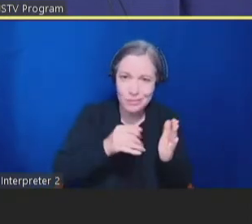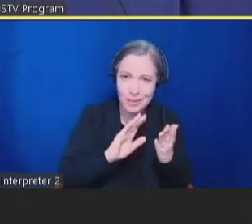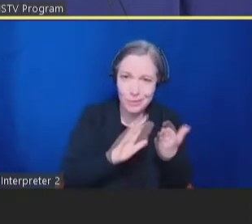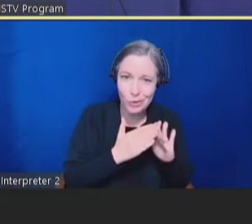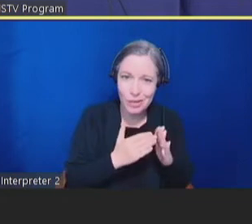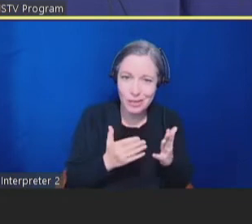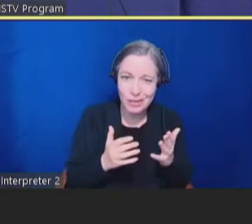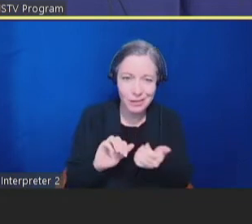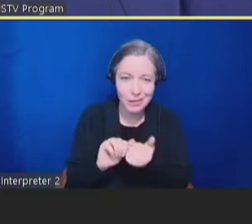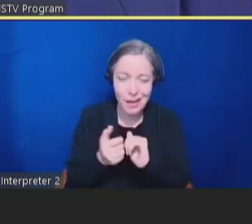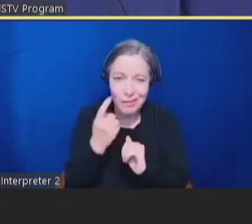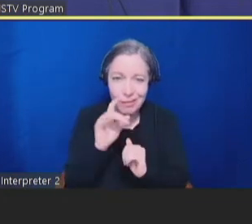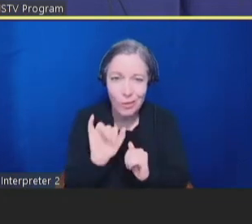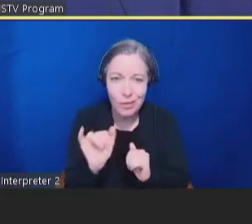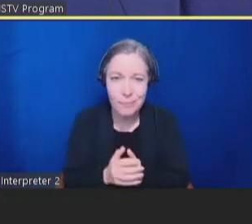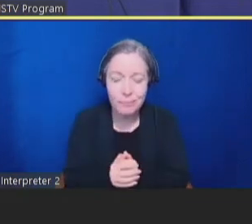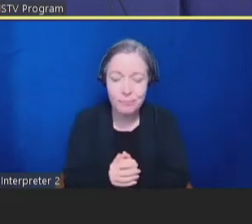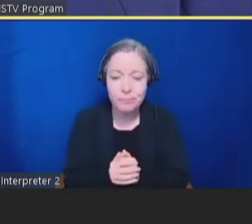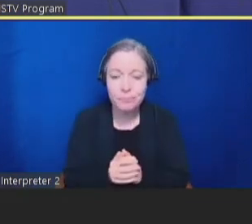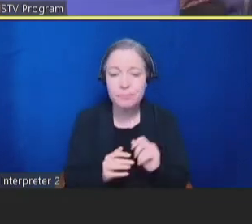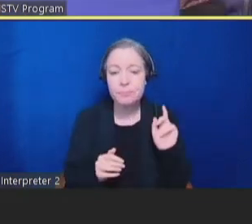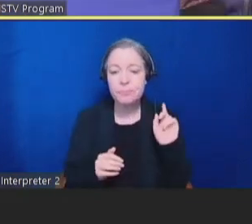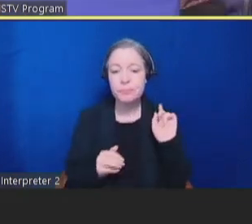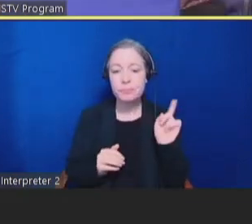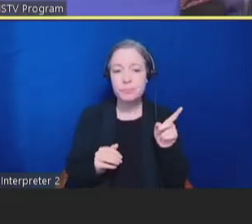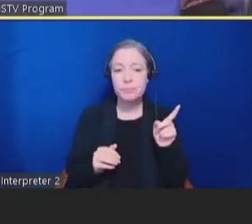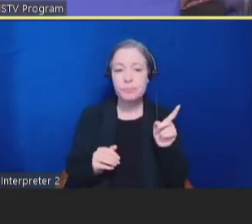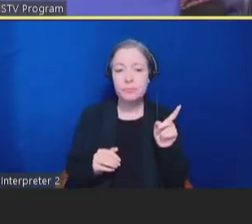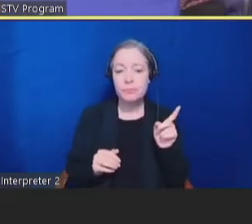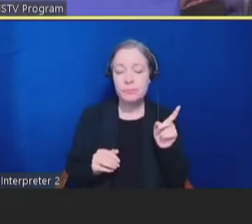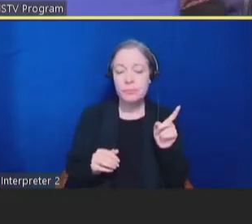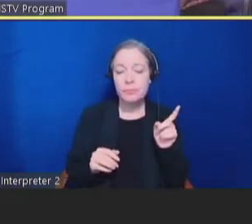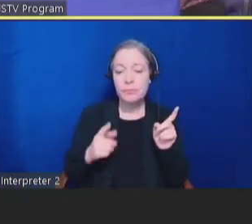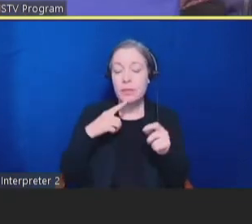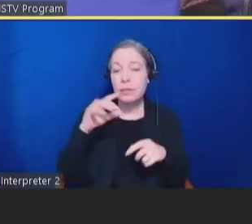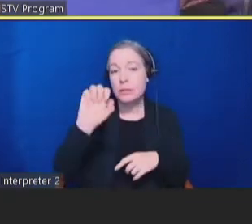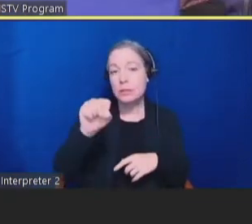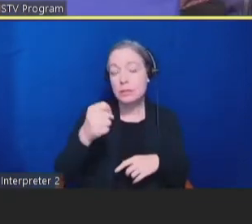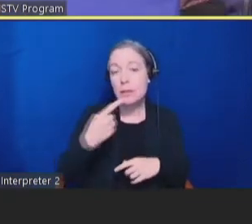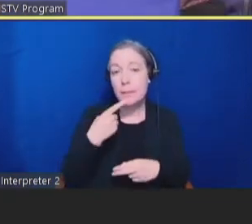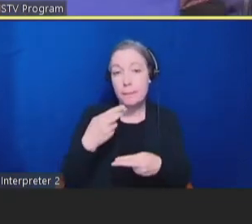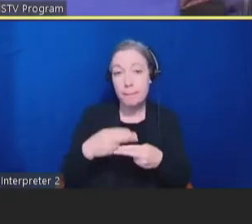Rachael Casey: Yeah. So, this, as I mentioned, was the first project the foundation had